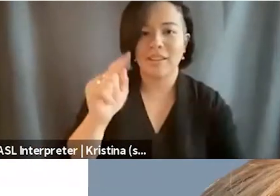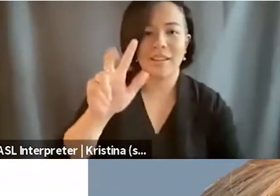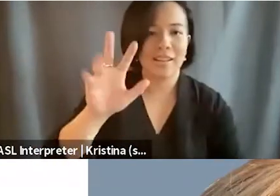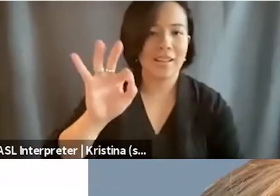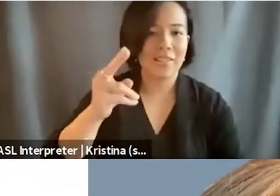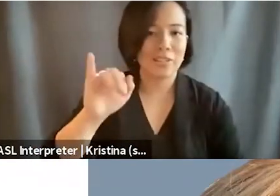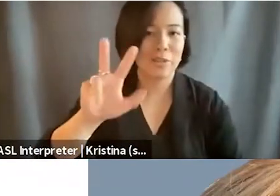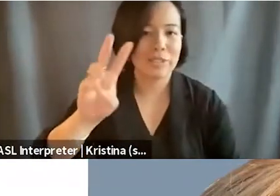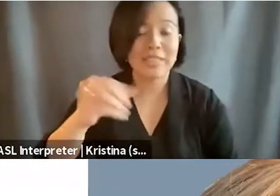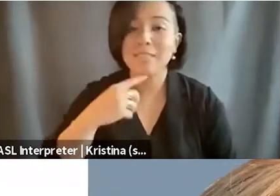So, I'm very happy to be here,